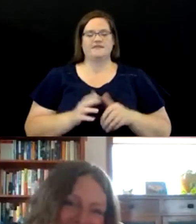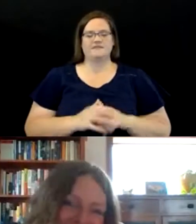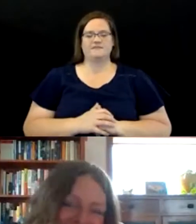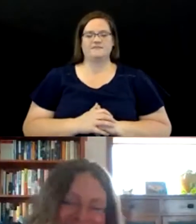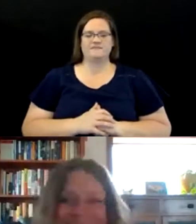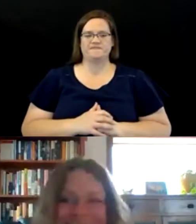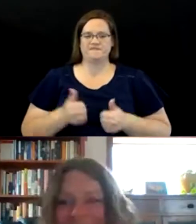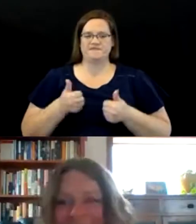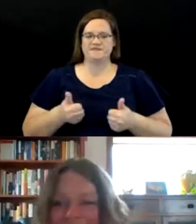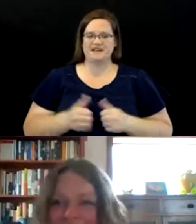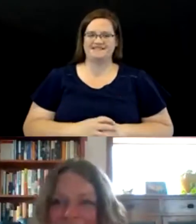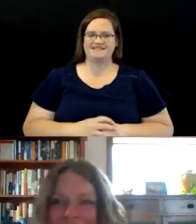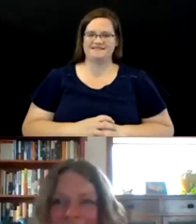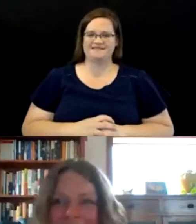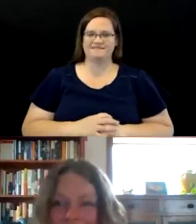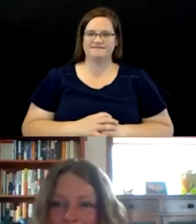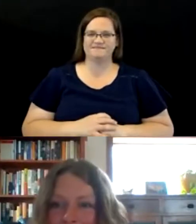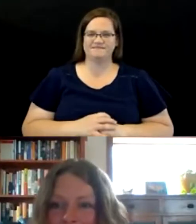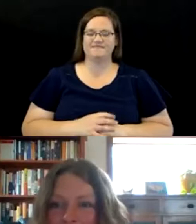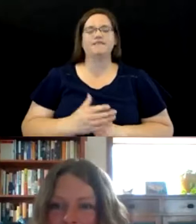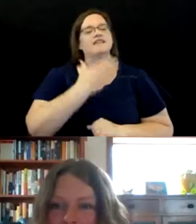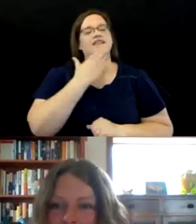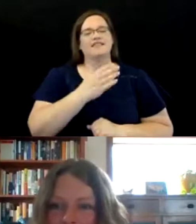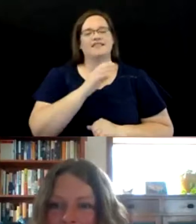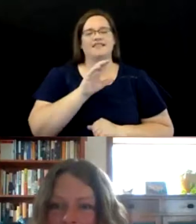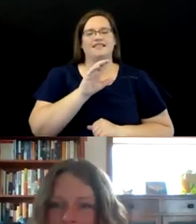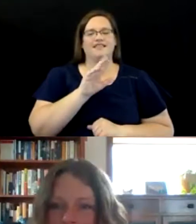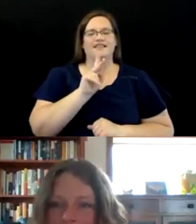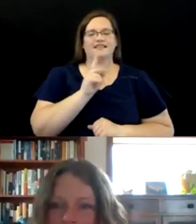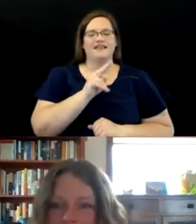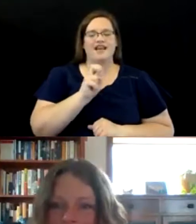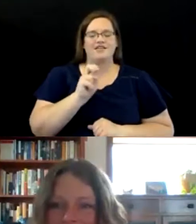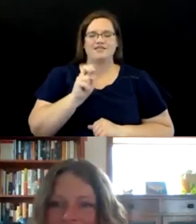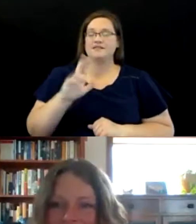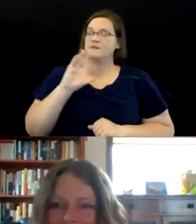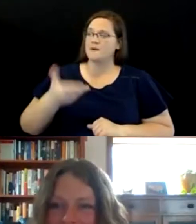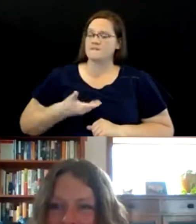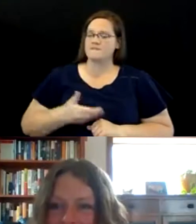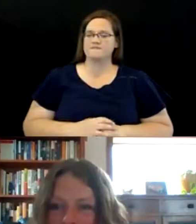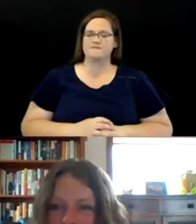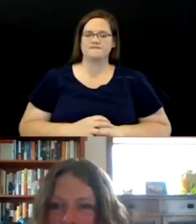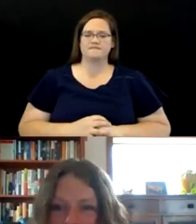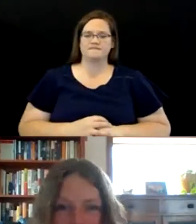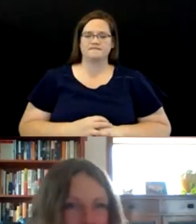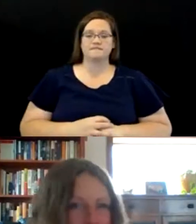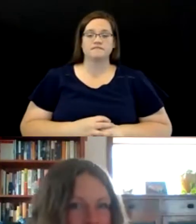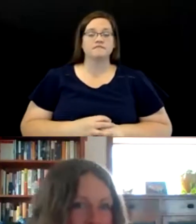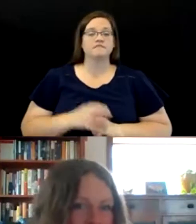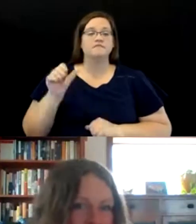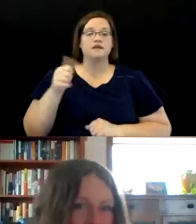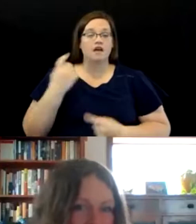Sarah: Thanks, Katharine. Any other questions for Sean or Monica? We